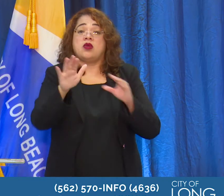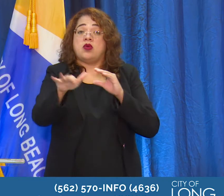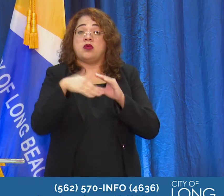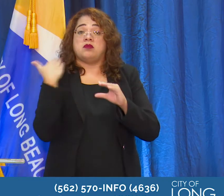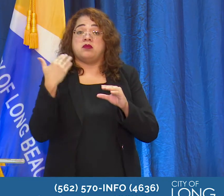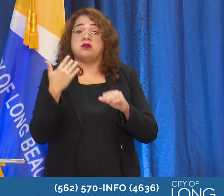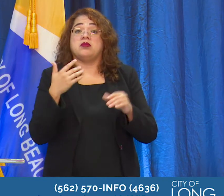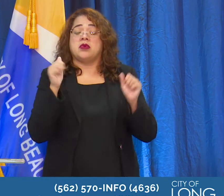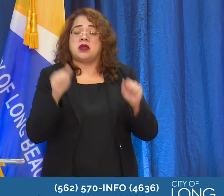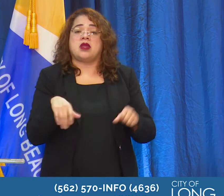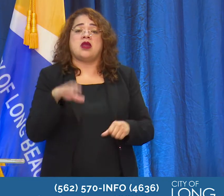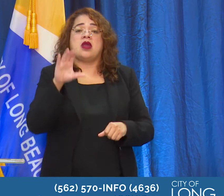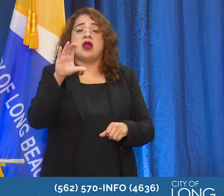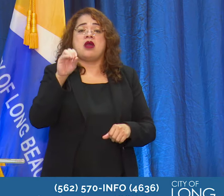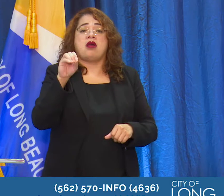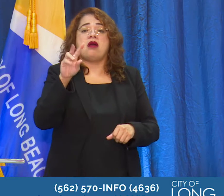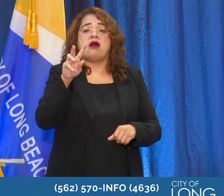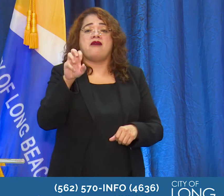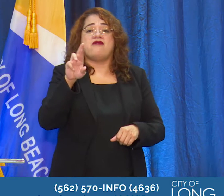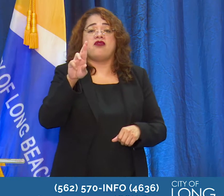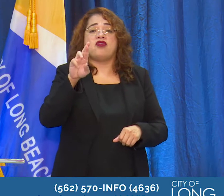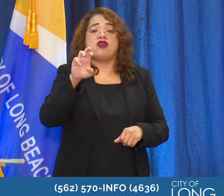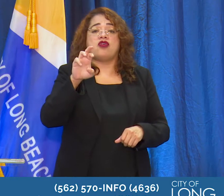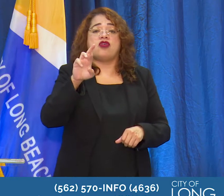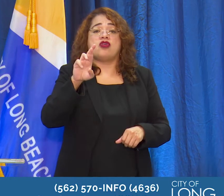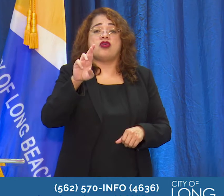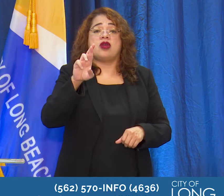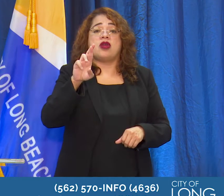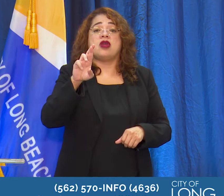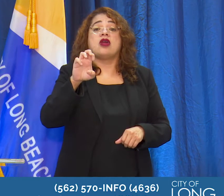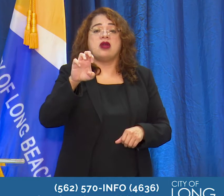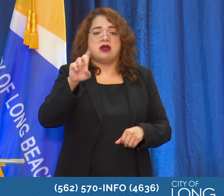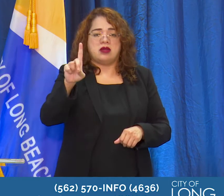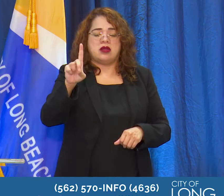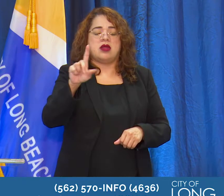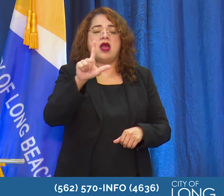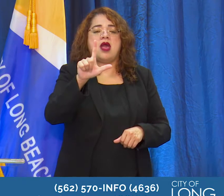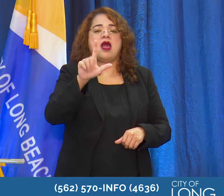at coveredlb@longbeach.gov